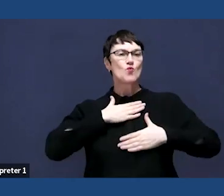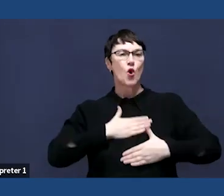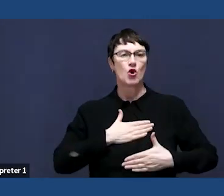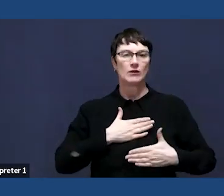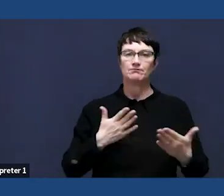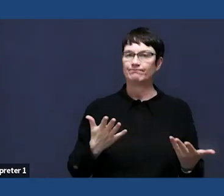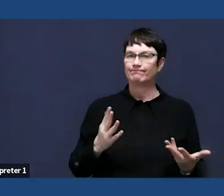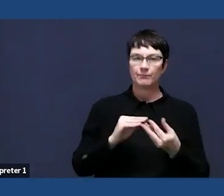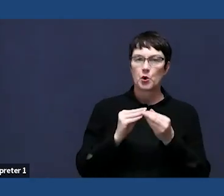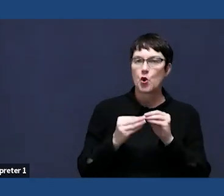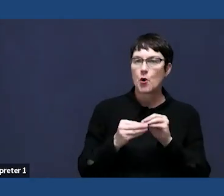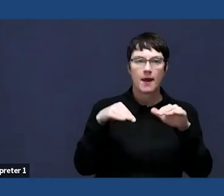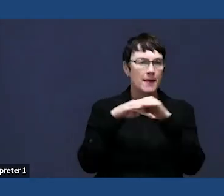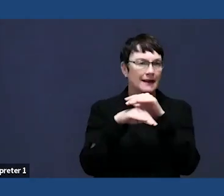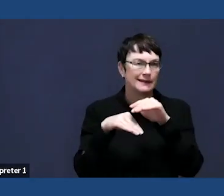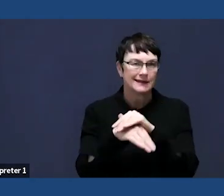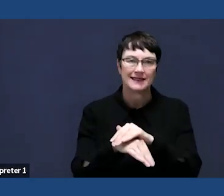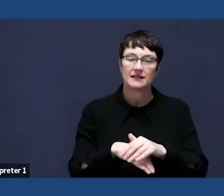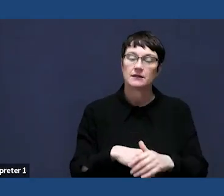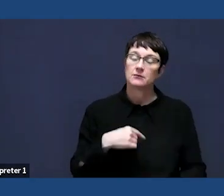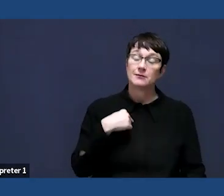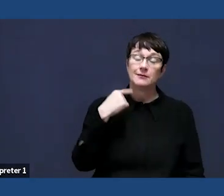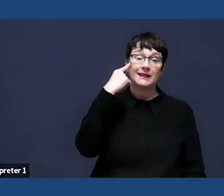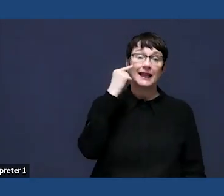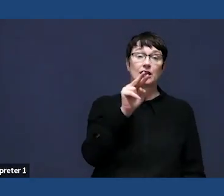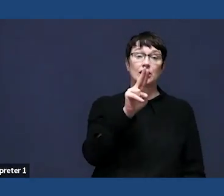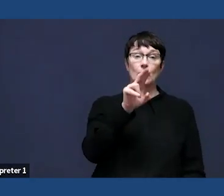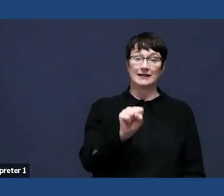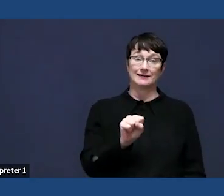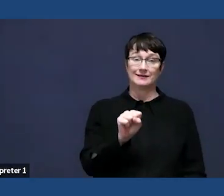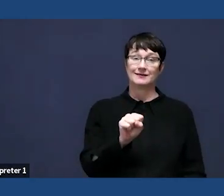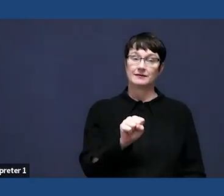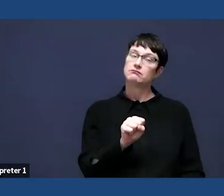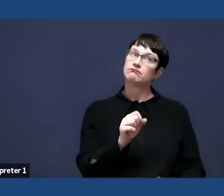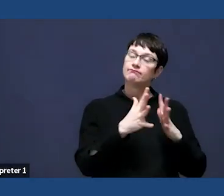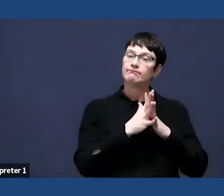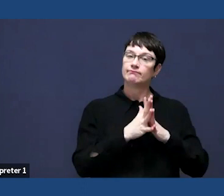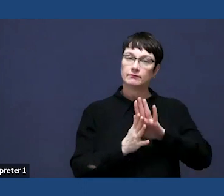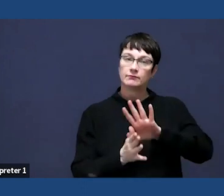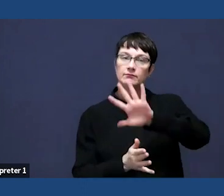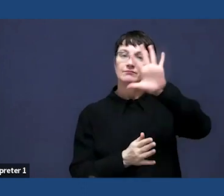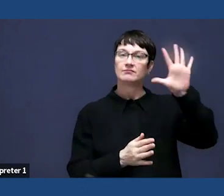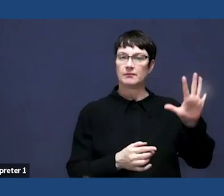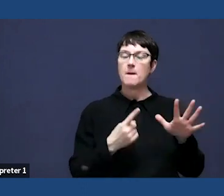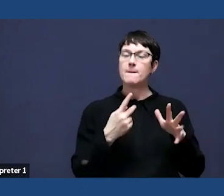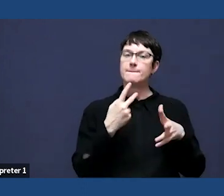I really think that ageing in place, it's about the home.